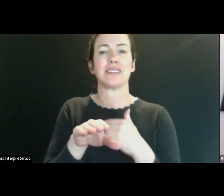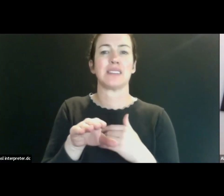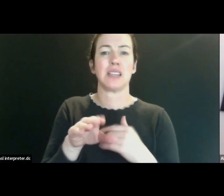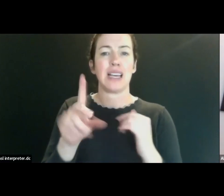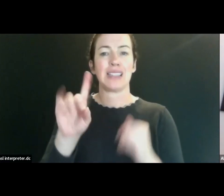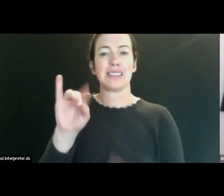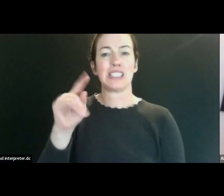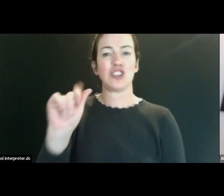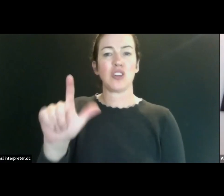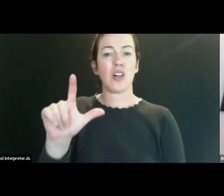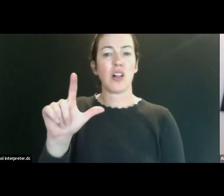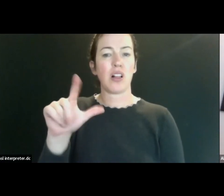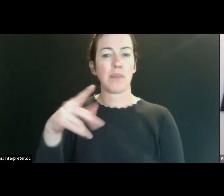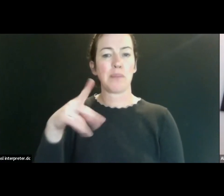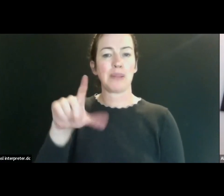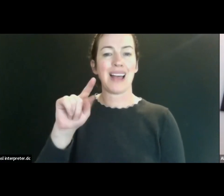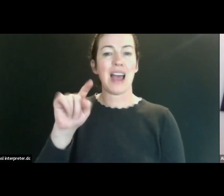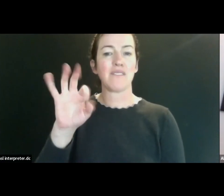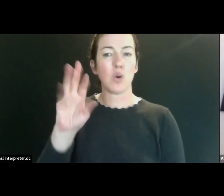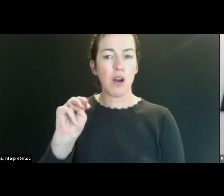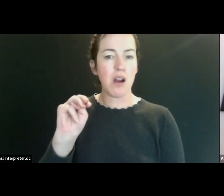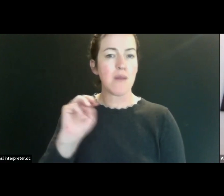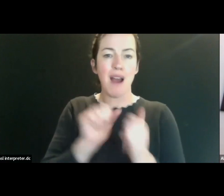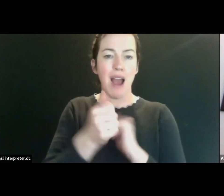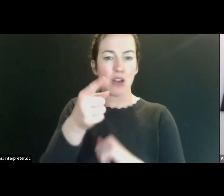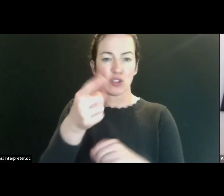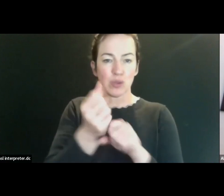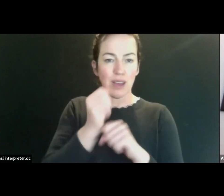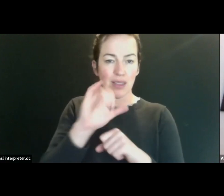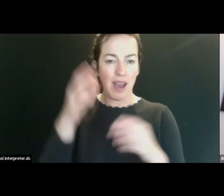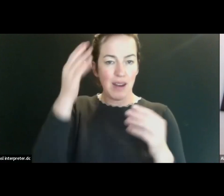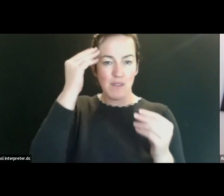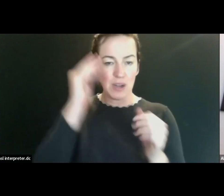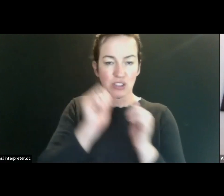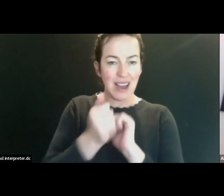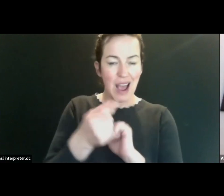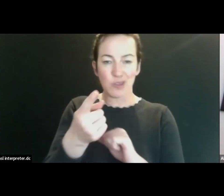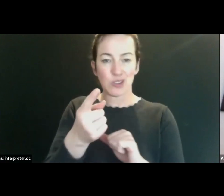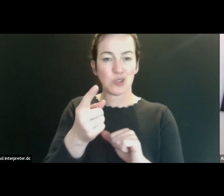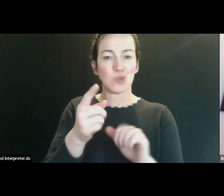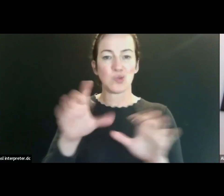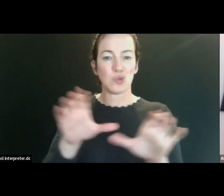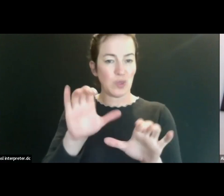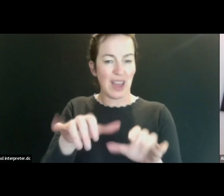platform, how are you getting that information? How are you doing that? We have to use paper